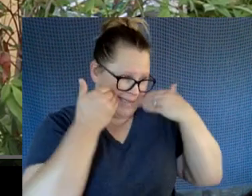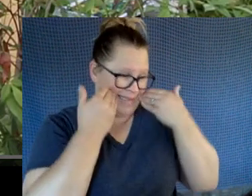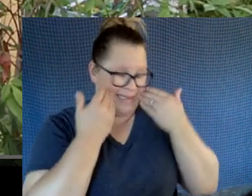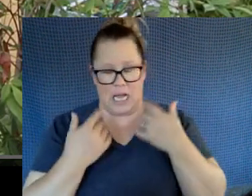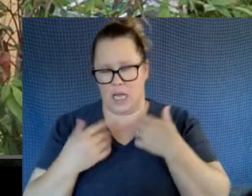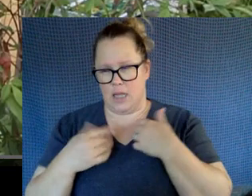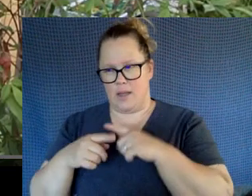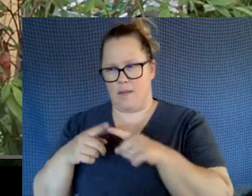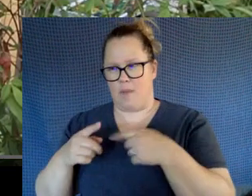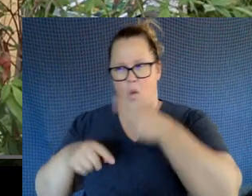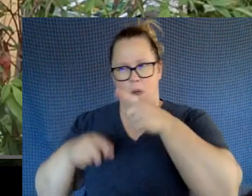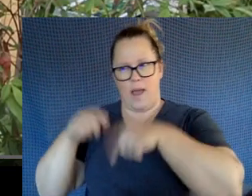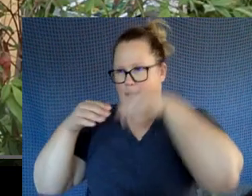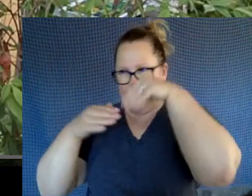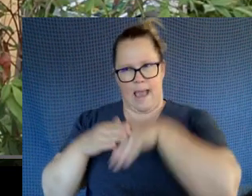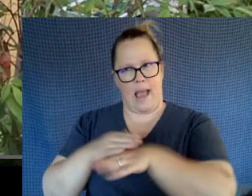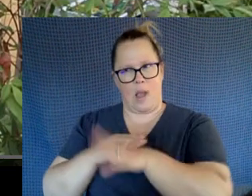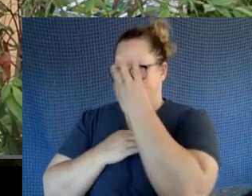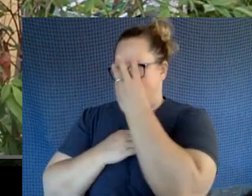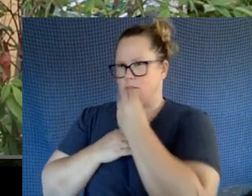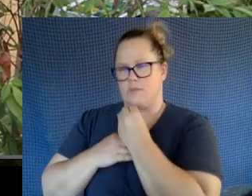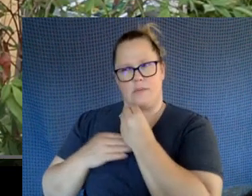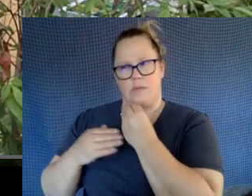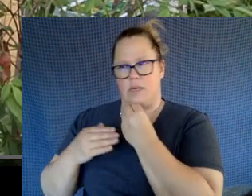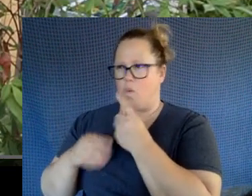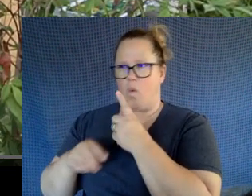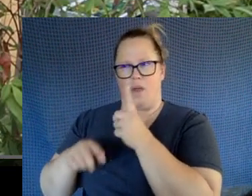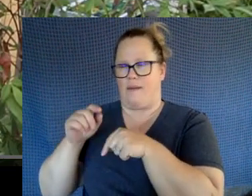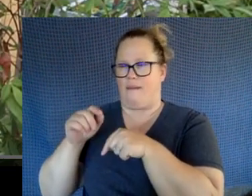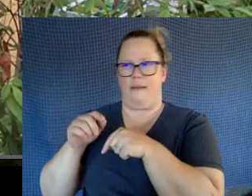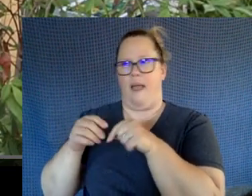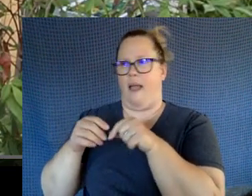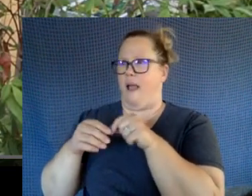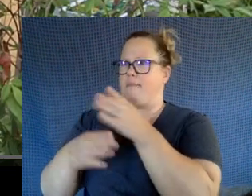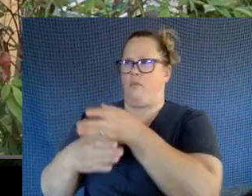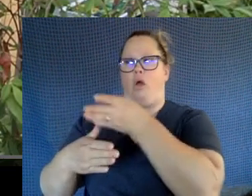cars and we're not to make a fuss. So this was a time in the United States